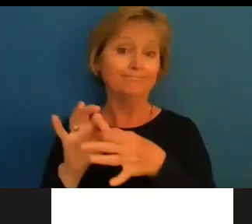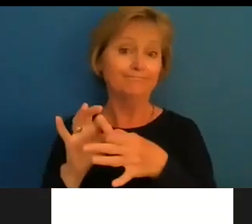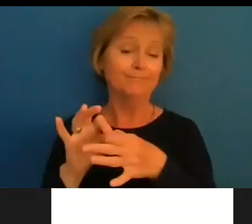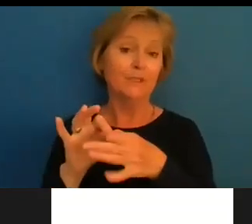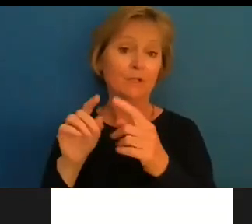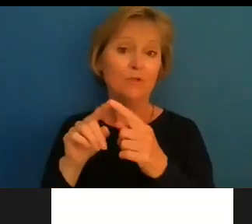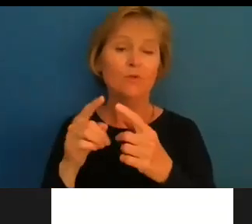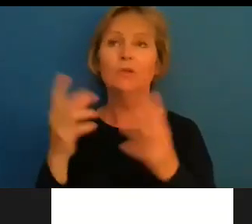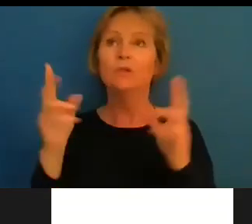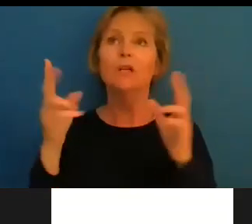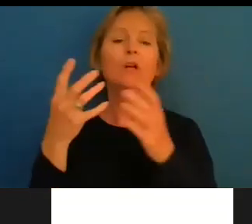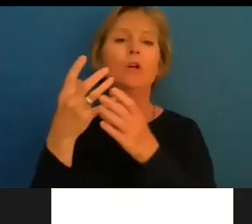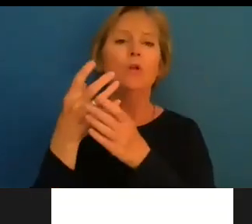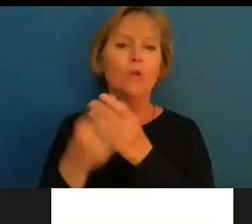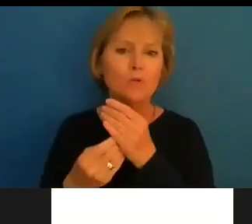losing abilities.